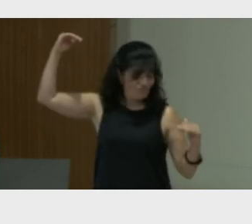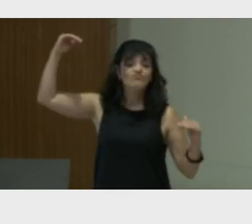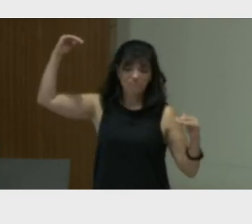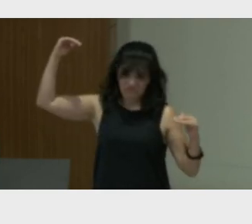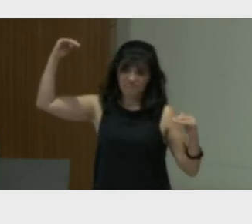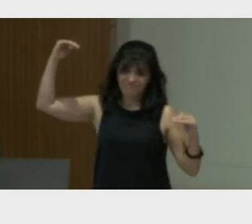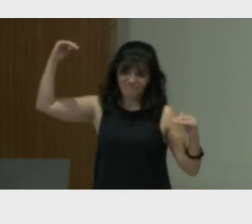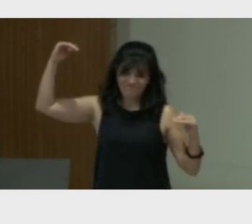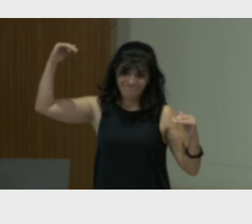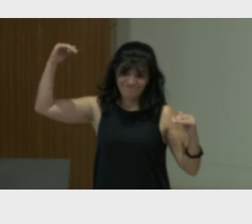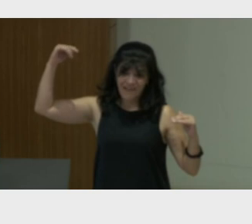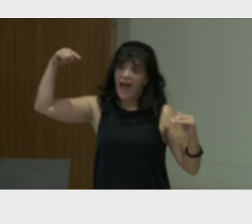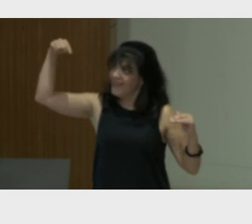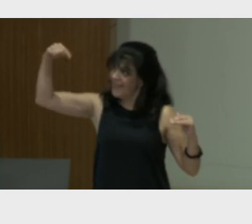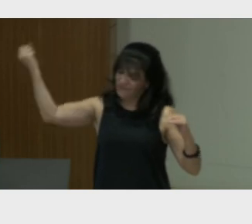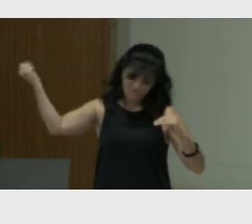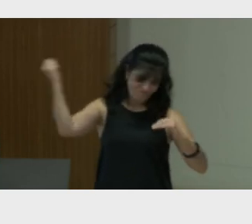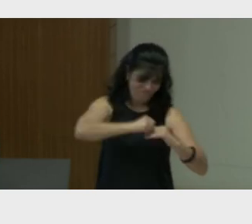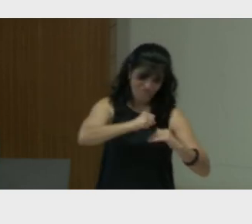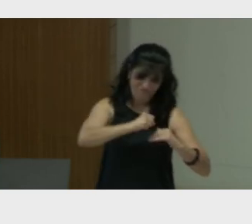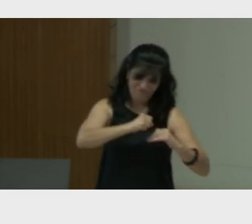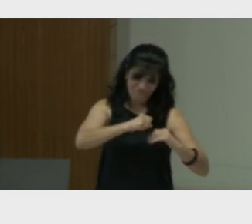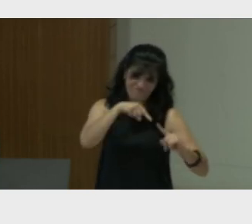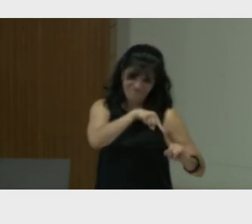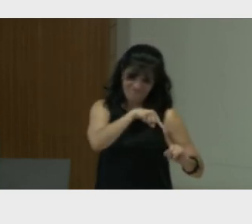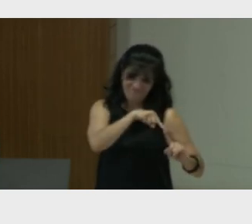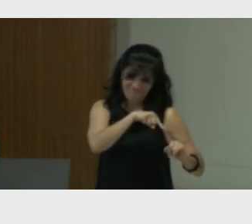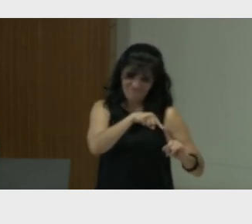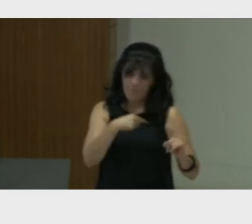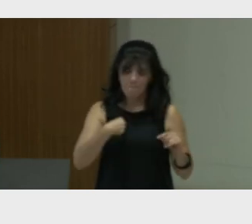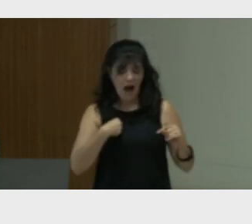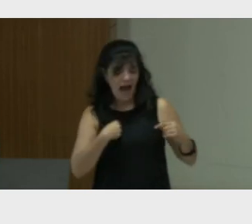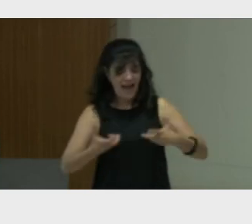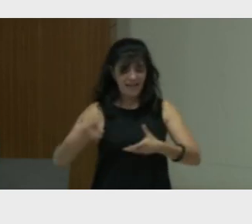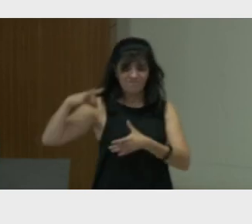that allows them to coerce or mistreat another for their own ends.